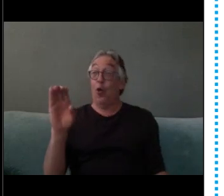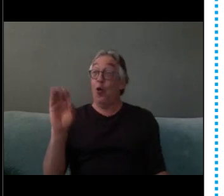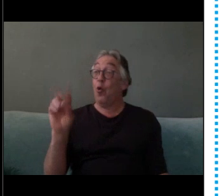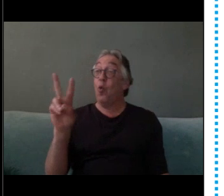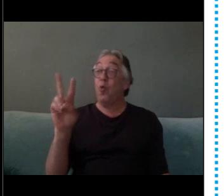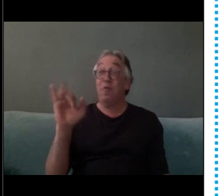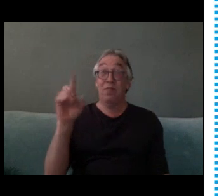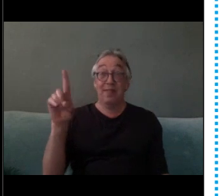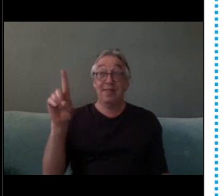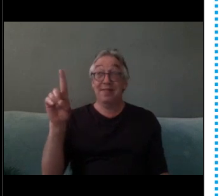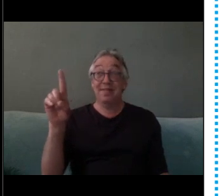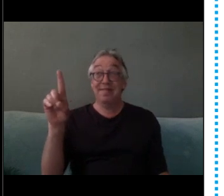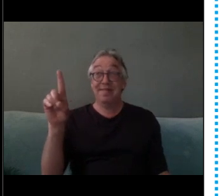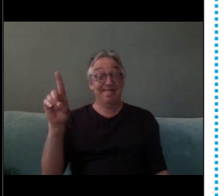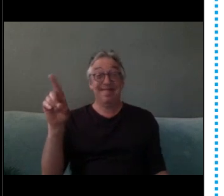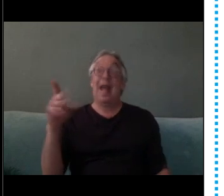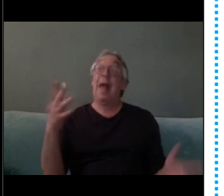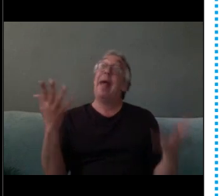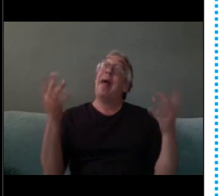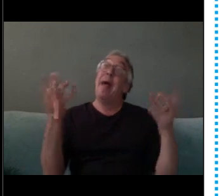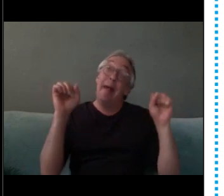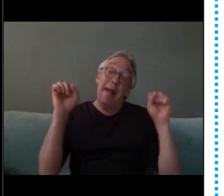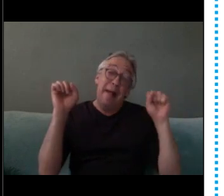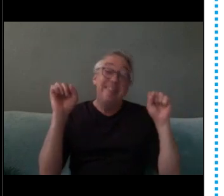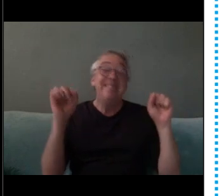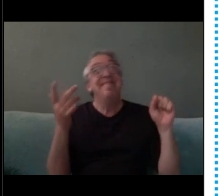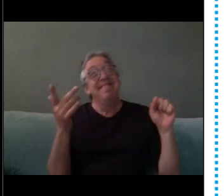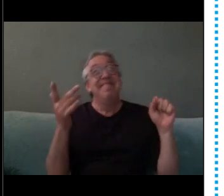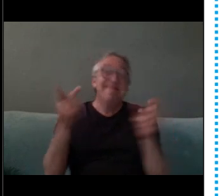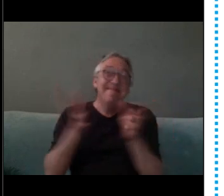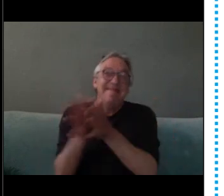The Commission issued what is called interpretive guidelines.